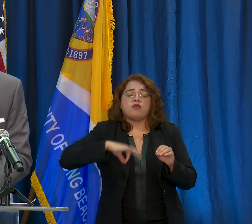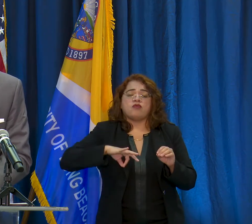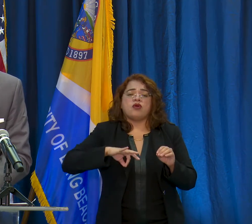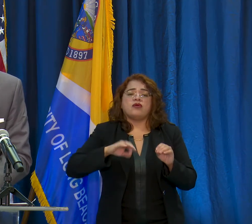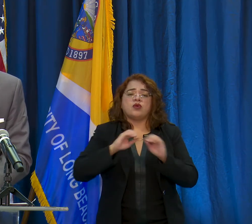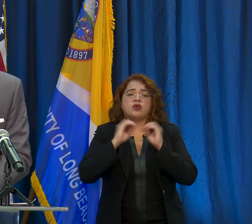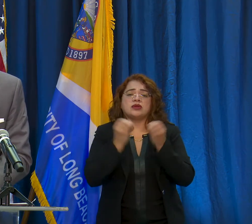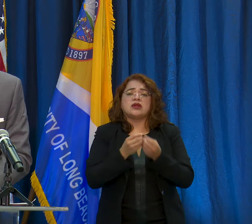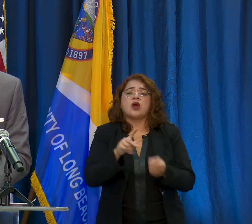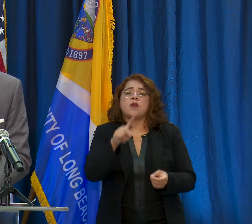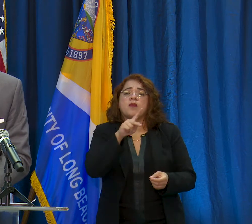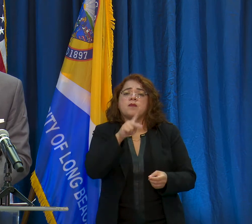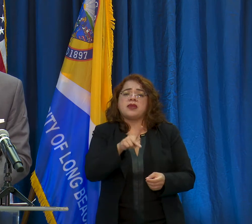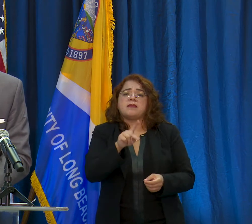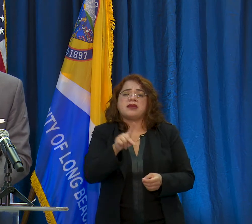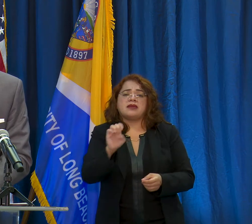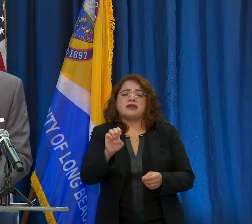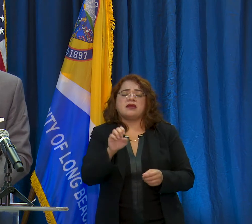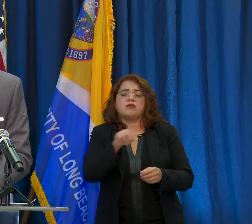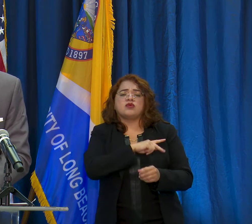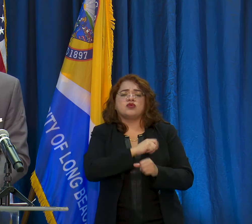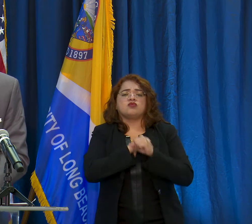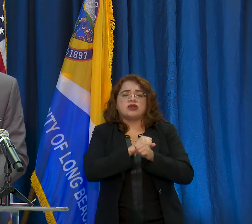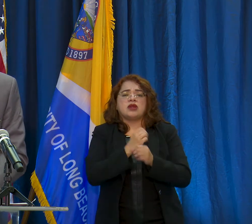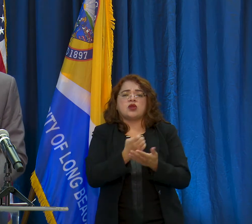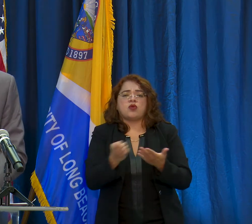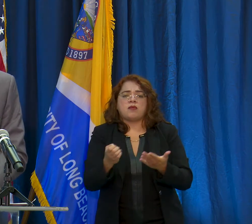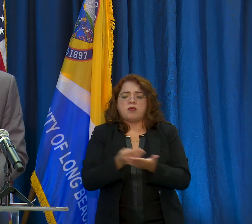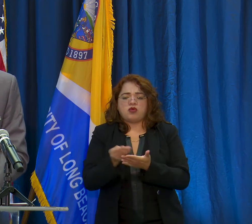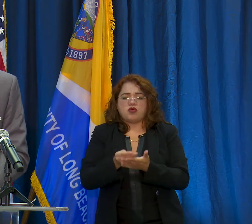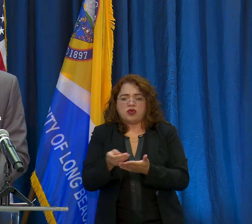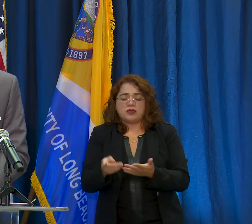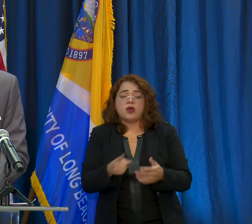equipment or PPE, and another million dollars has been set